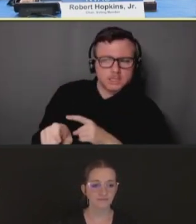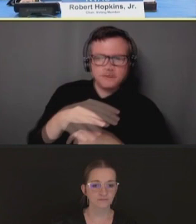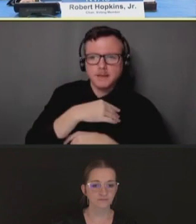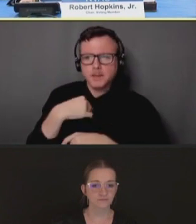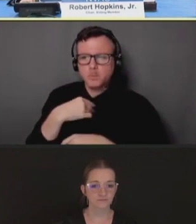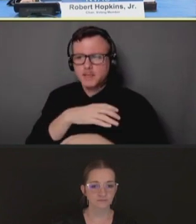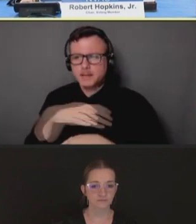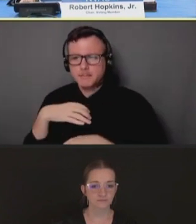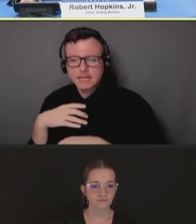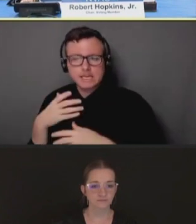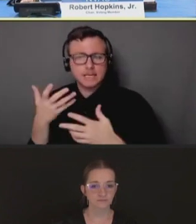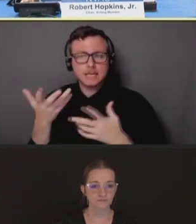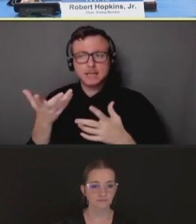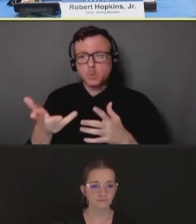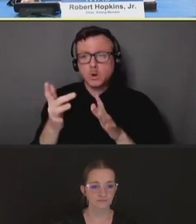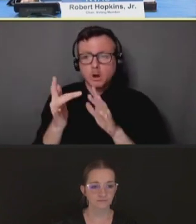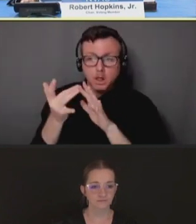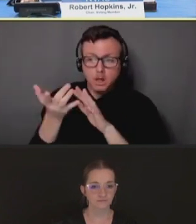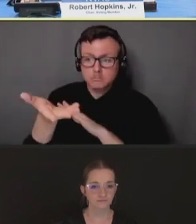here or online.